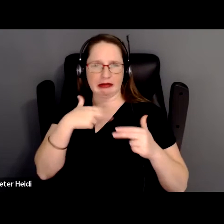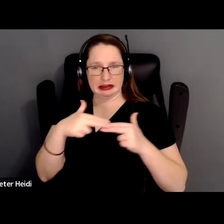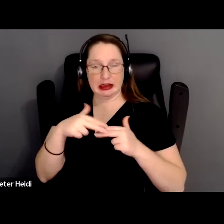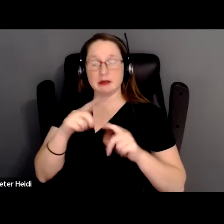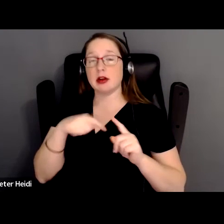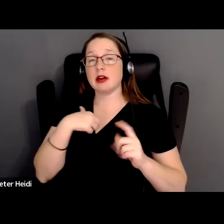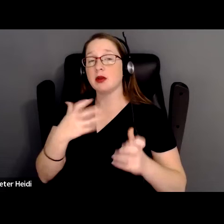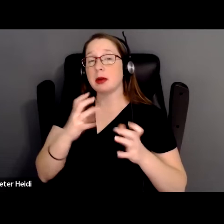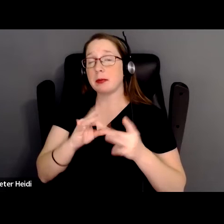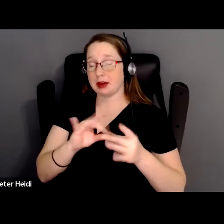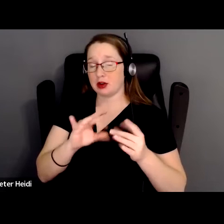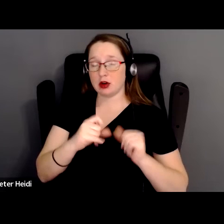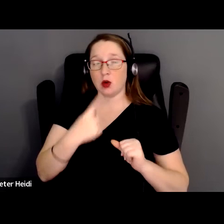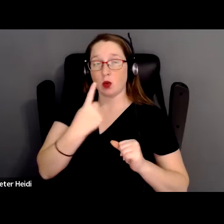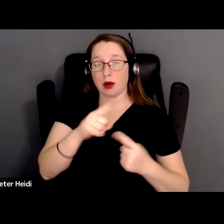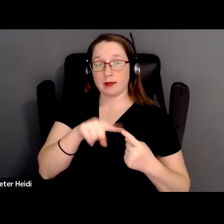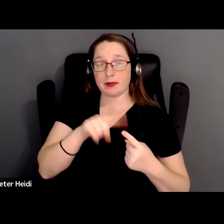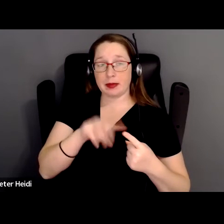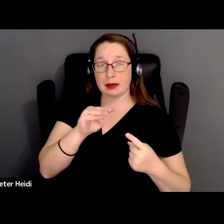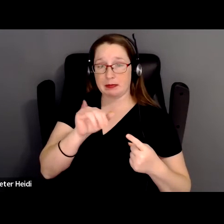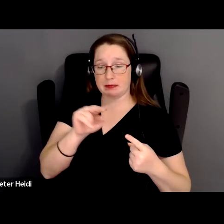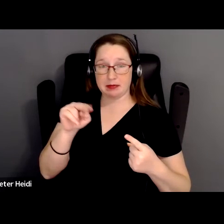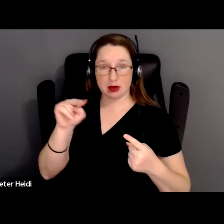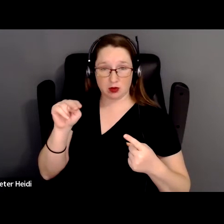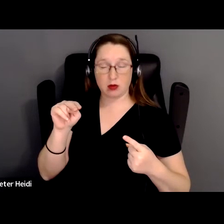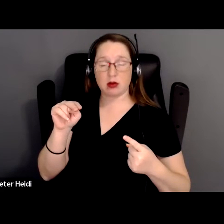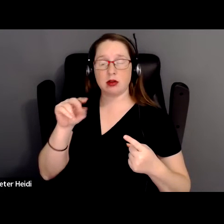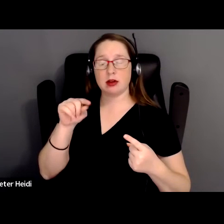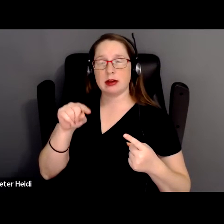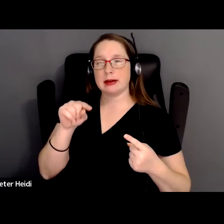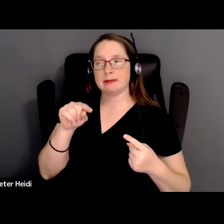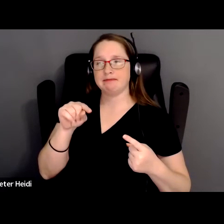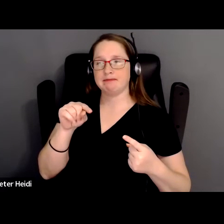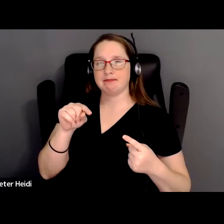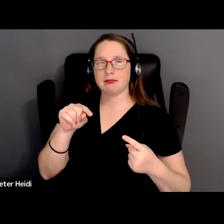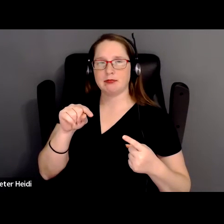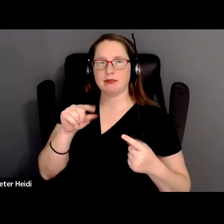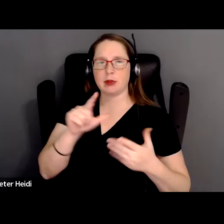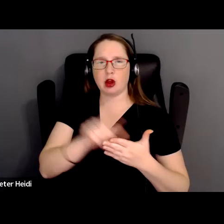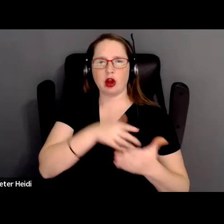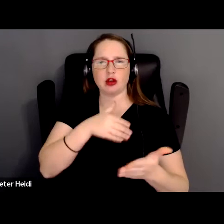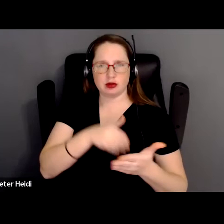One of them is in Minnesota. There was a lawsuit that was a Federal class section lawsuit.